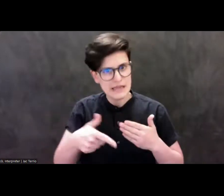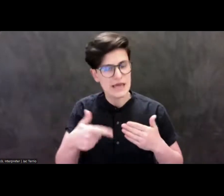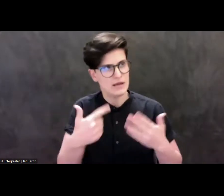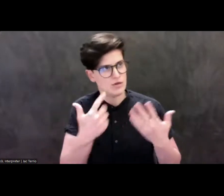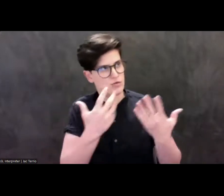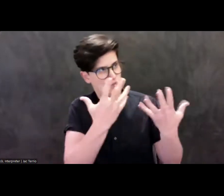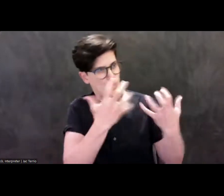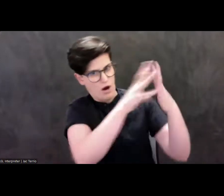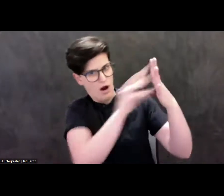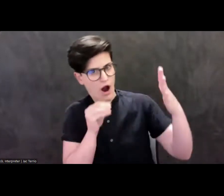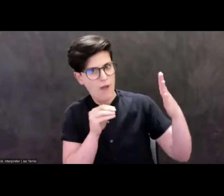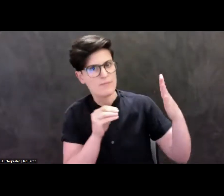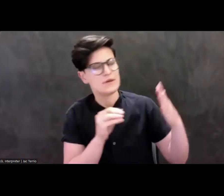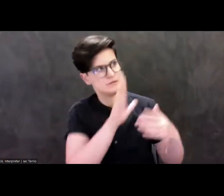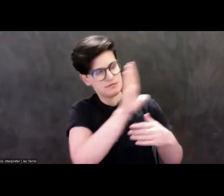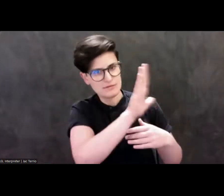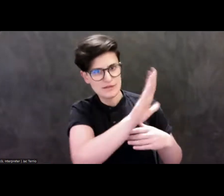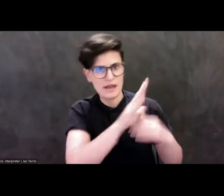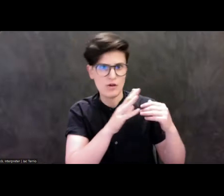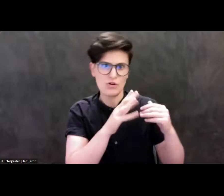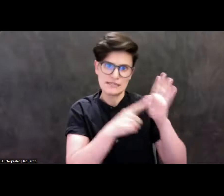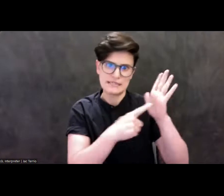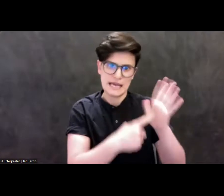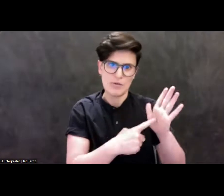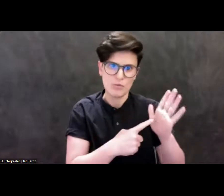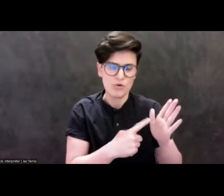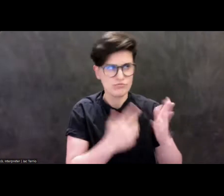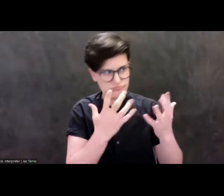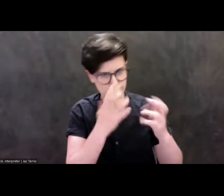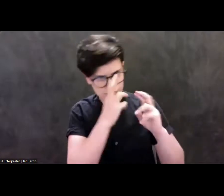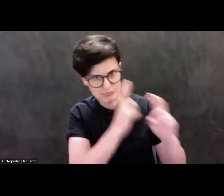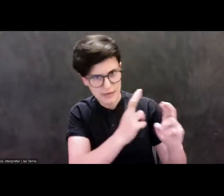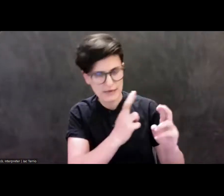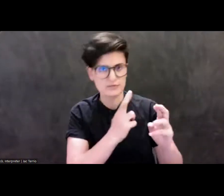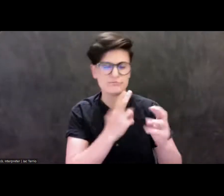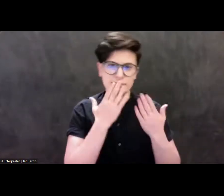our responsibilities according to their example. Thank you.